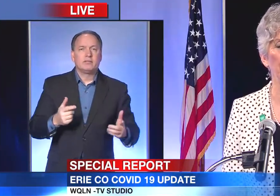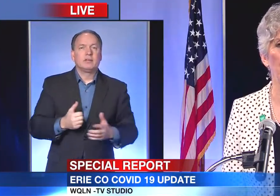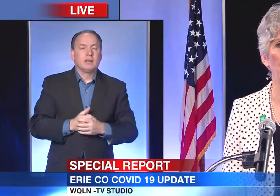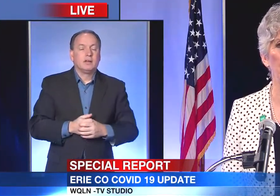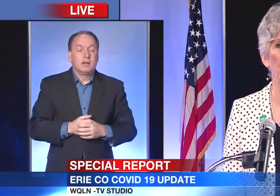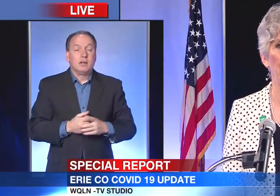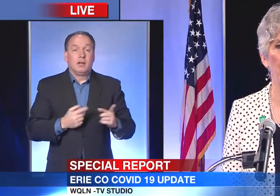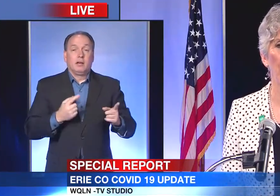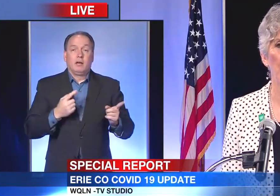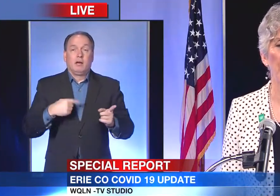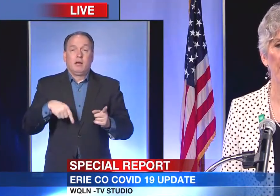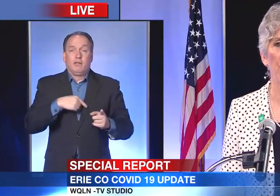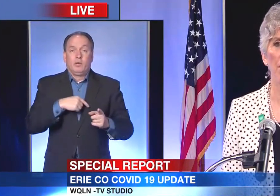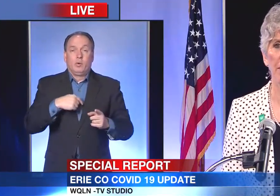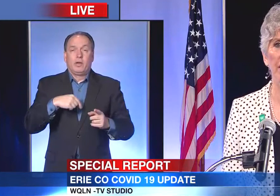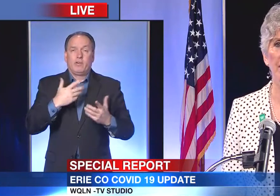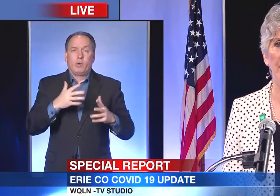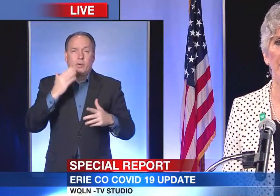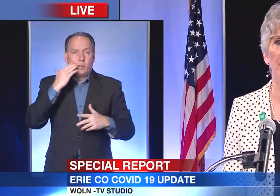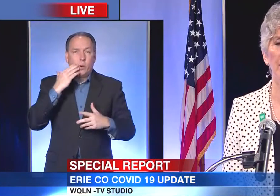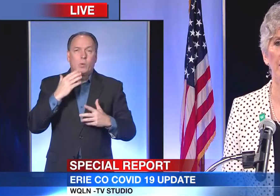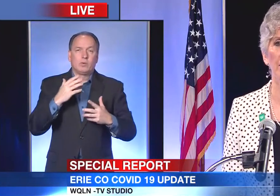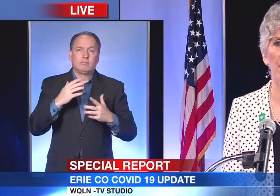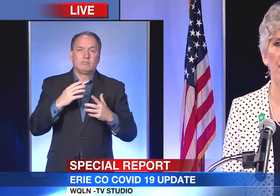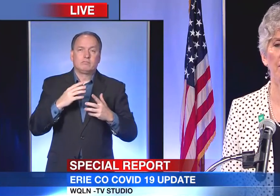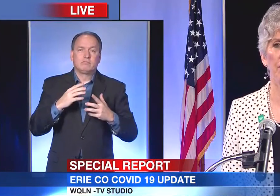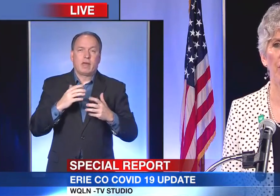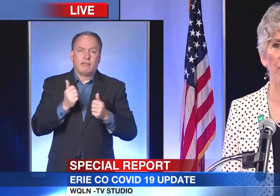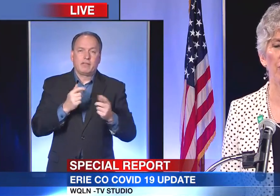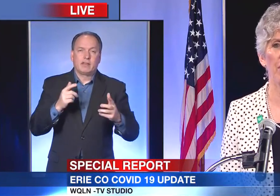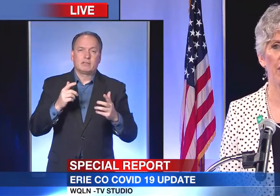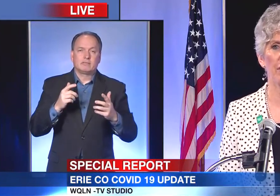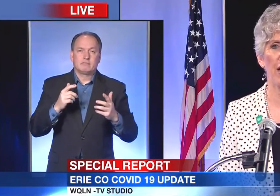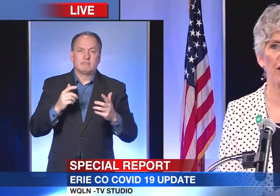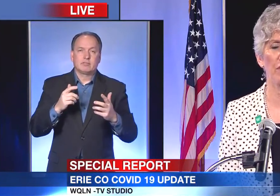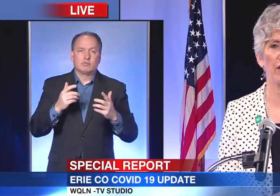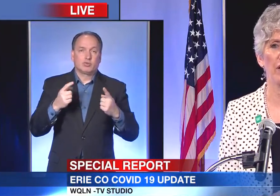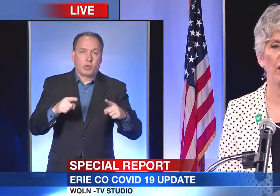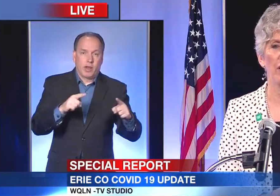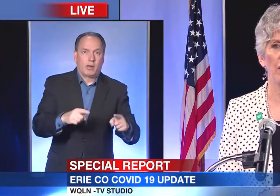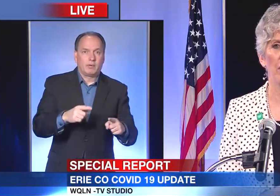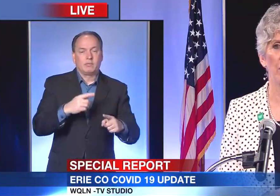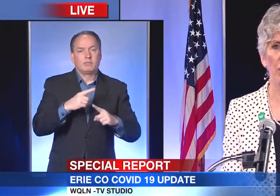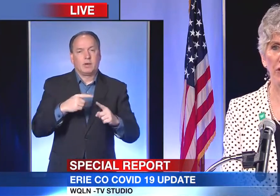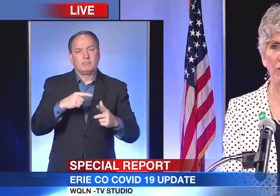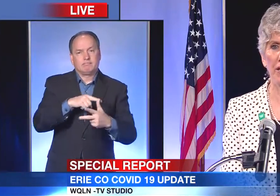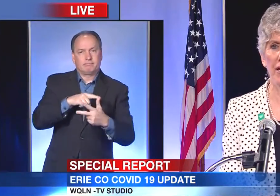SO OF COURSE WE'VE KIND OF KNOWN THIS MIGHT BE COMING AND W HAVE BEEN TRYING TO PREPARE. I THINK OUR BIGGEST THING IS